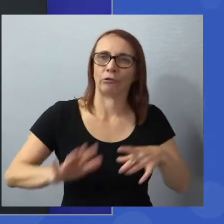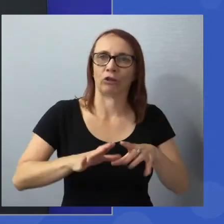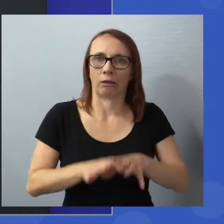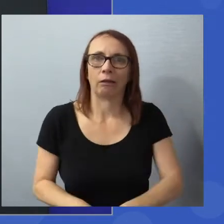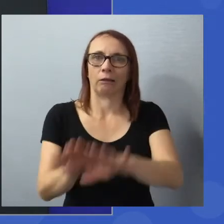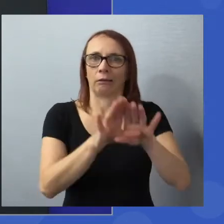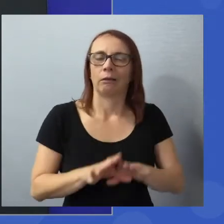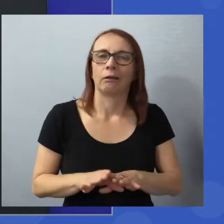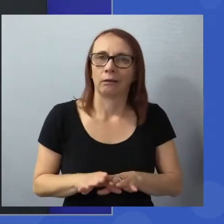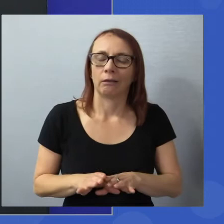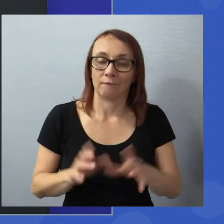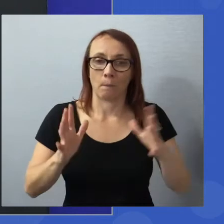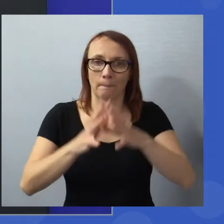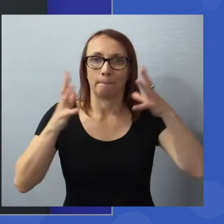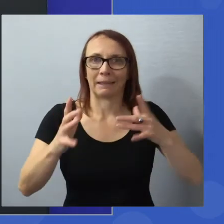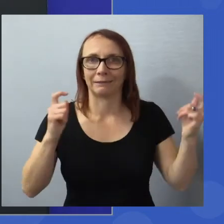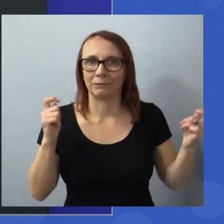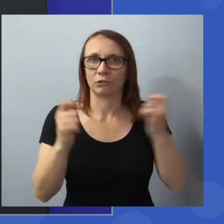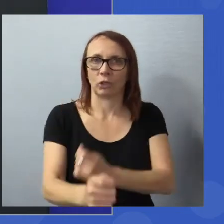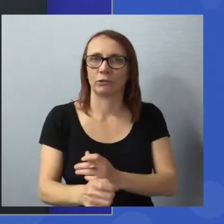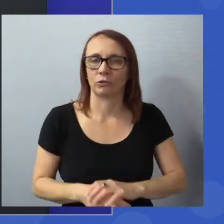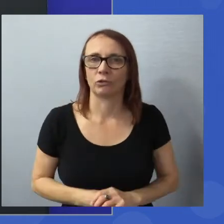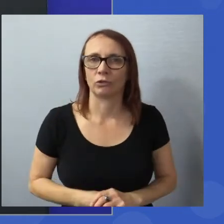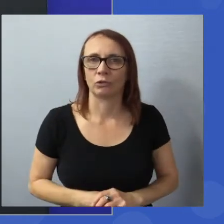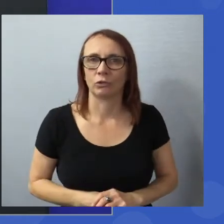achieve the big changes that we want to achieve so again thinking about just